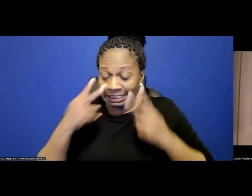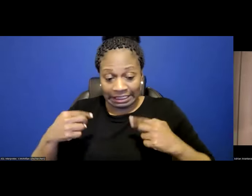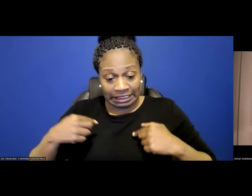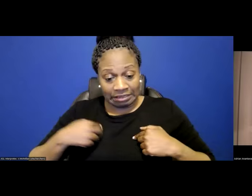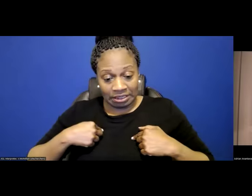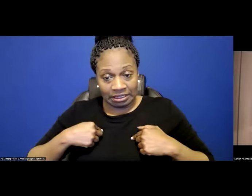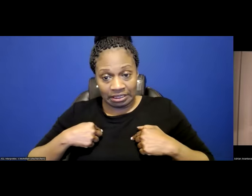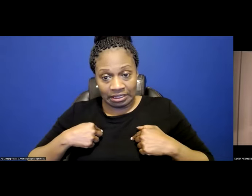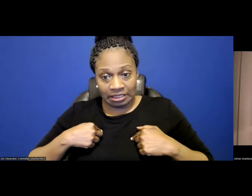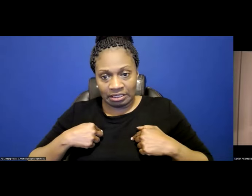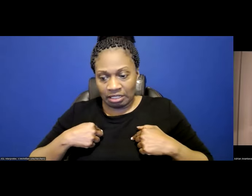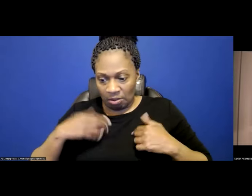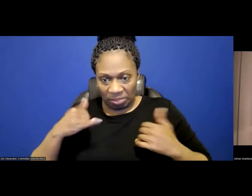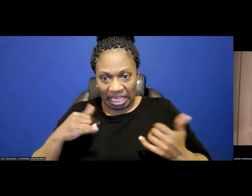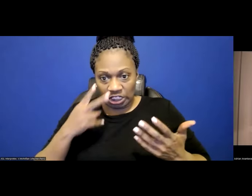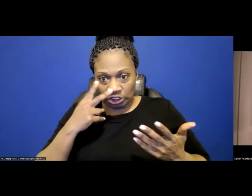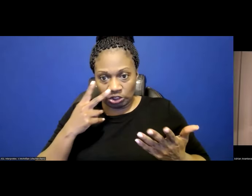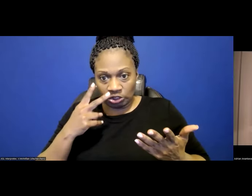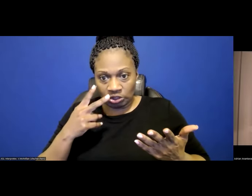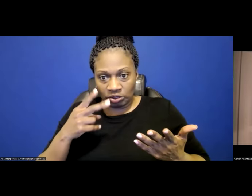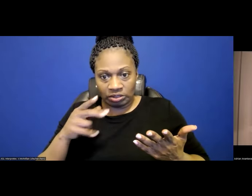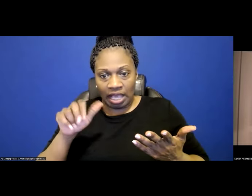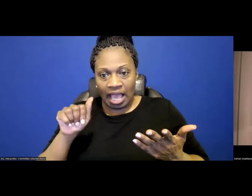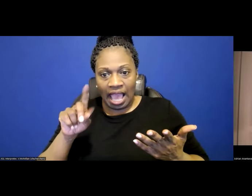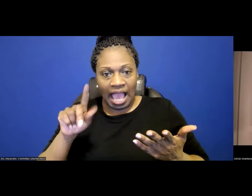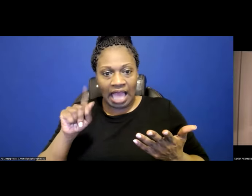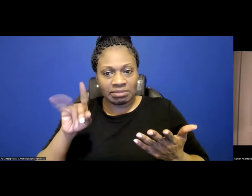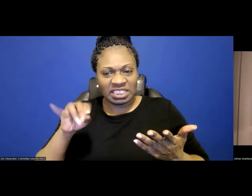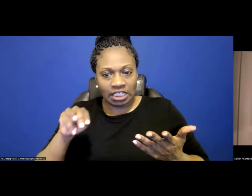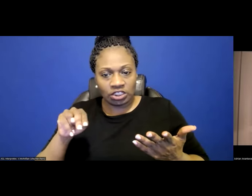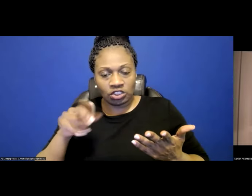they will see, oh, I'm using an adaptation to hold the bow.